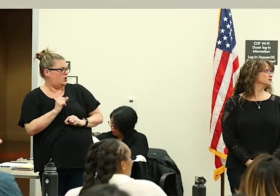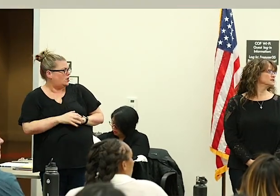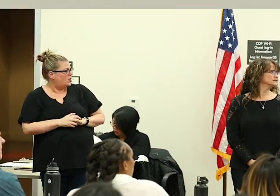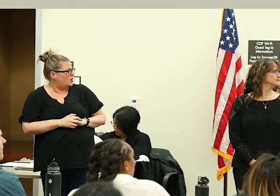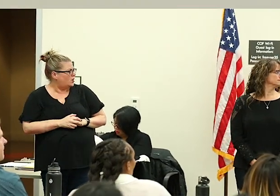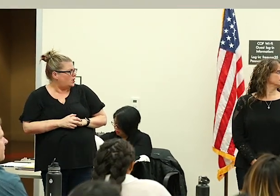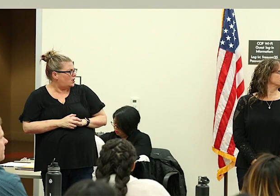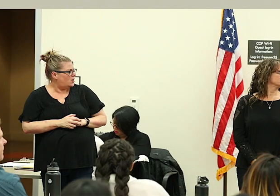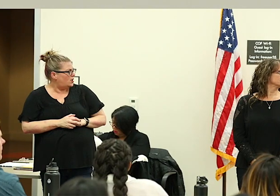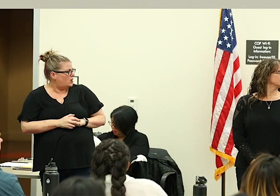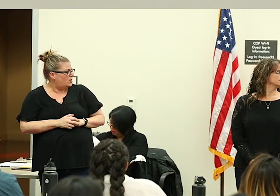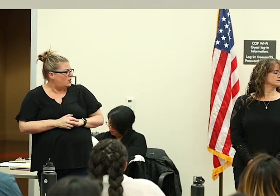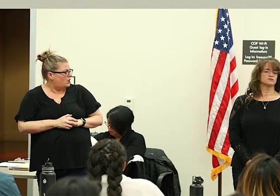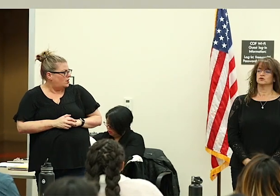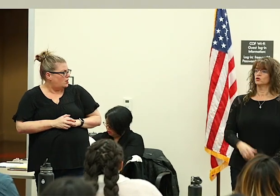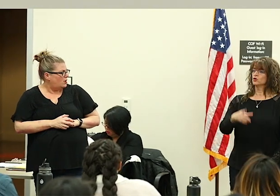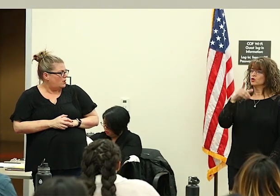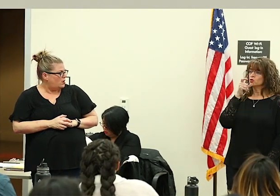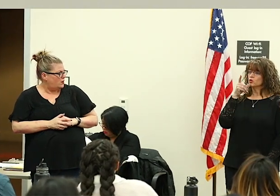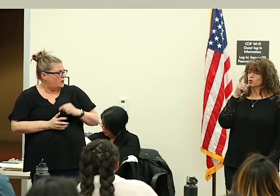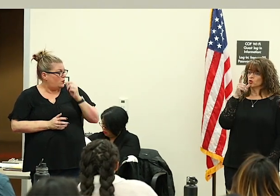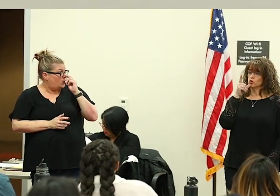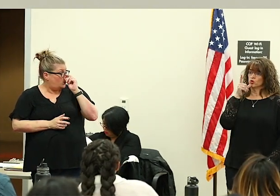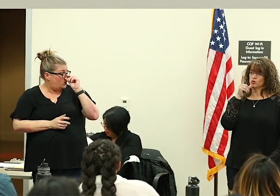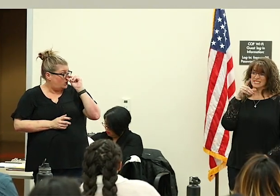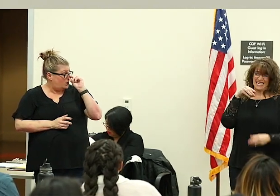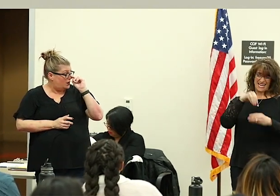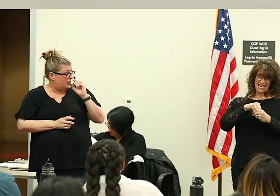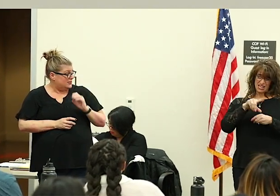So who gets into the lottery, is that what we're asking?